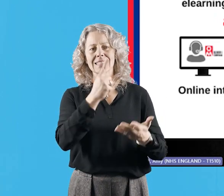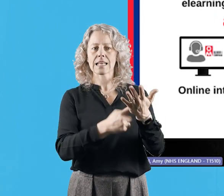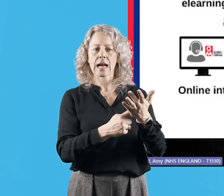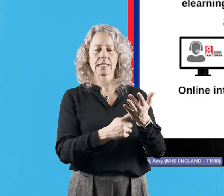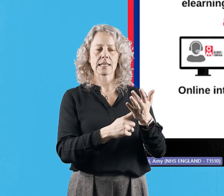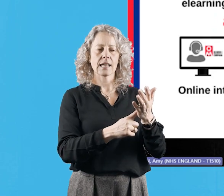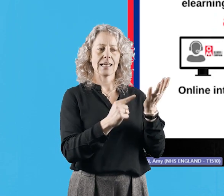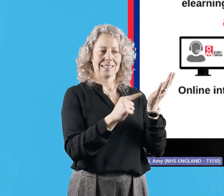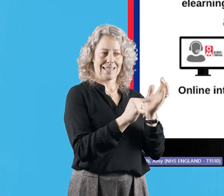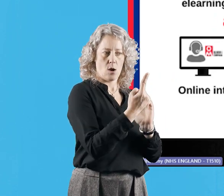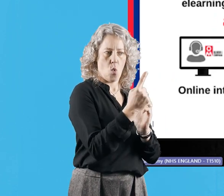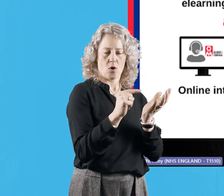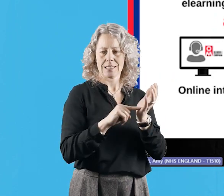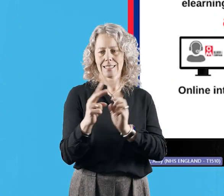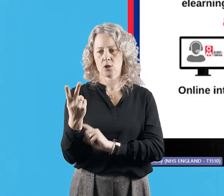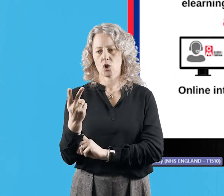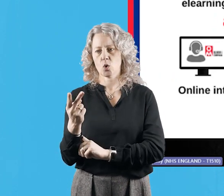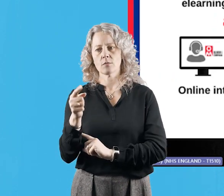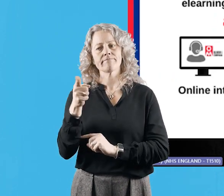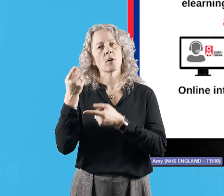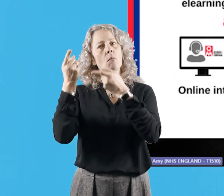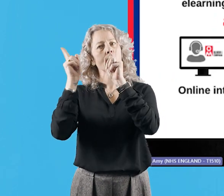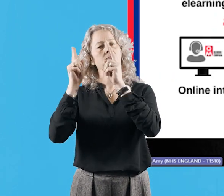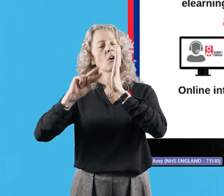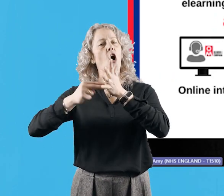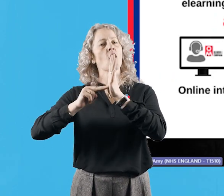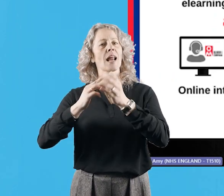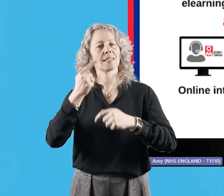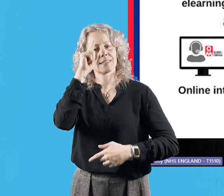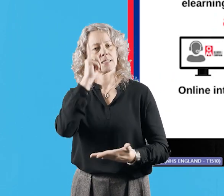But determining Tier 1 or Tier 2? That's for the organisation to decide.